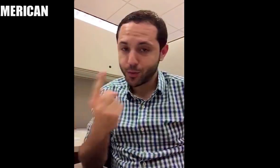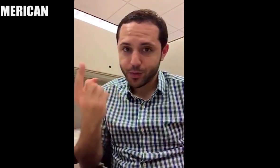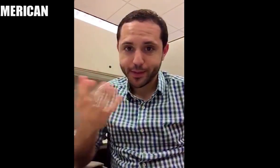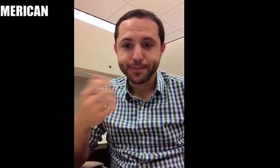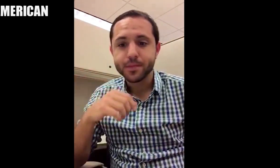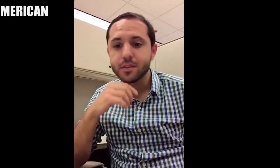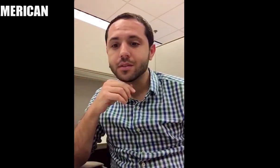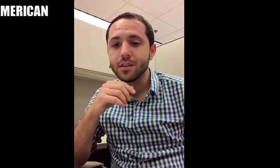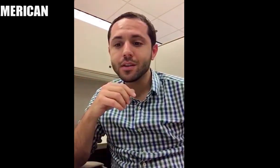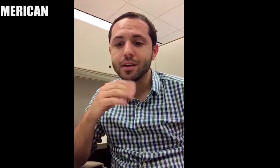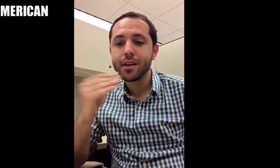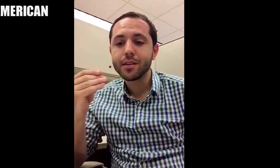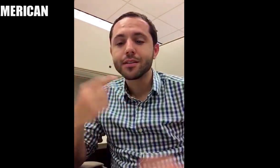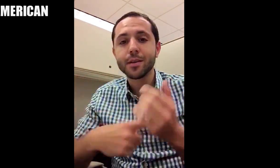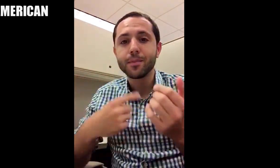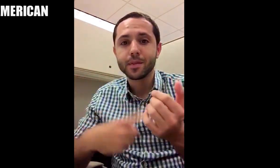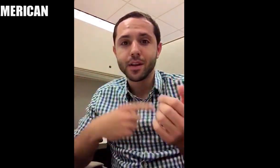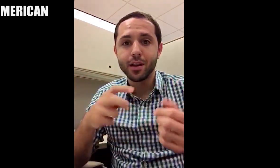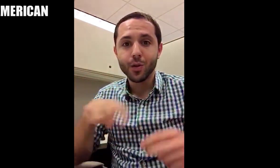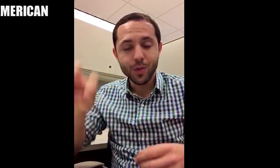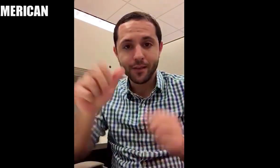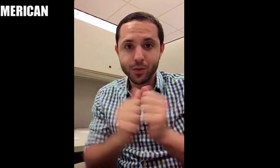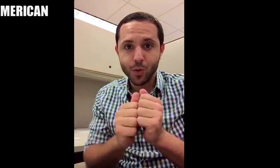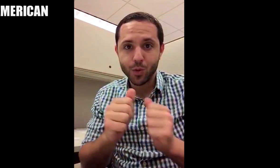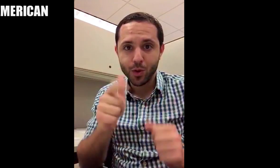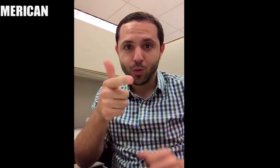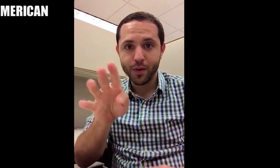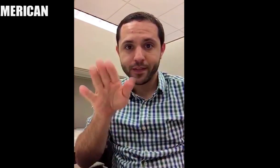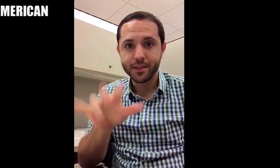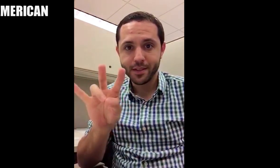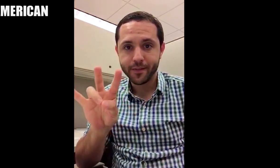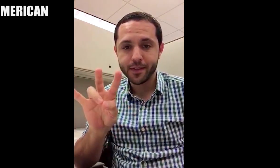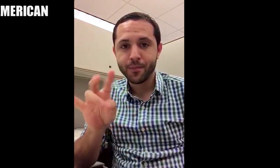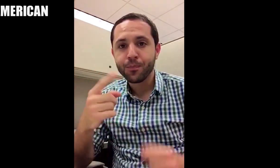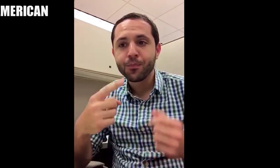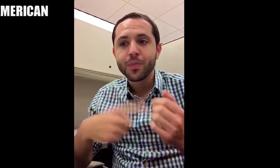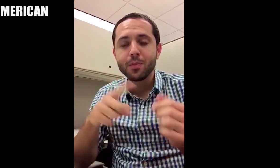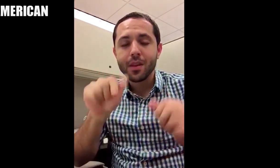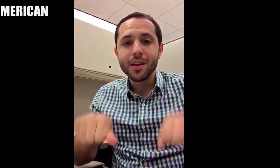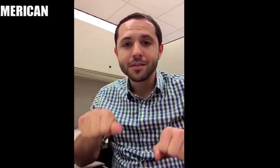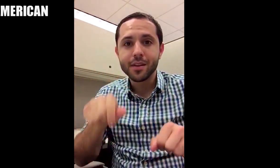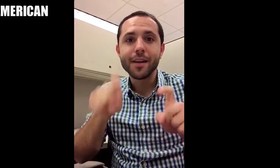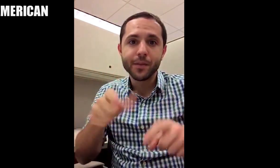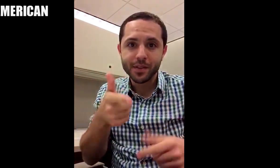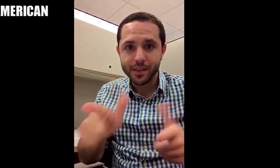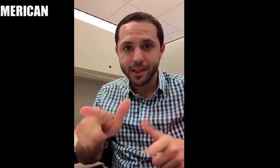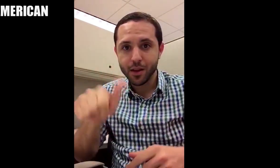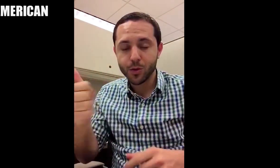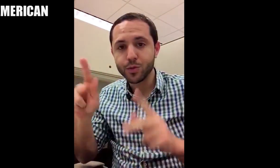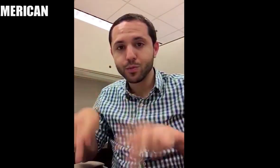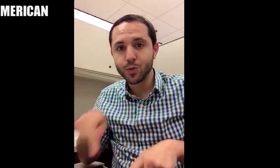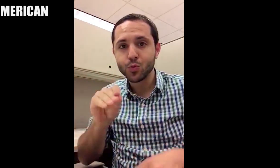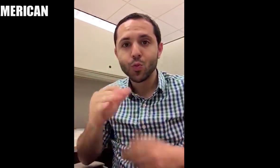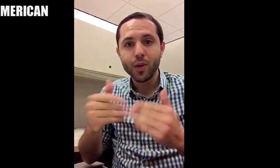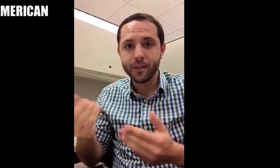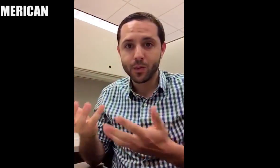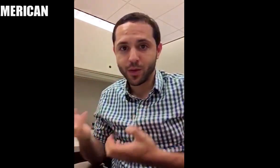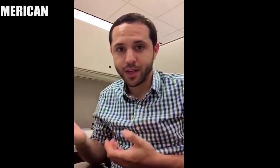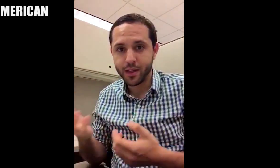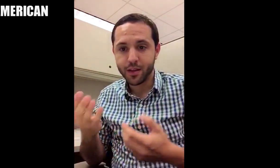Traveling and being together 24/7, sometimes let the other person do whatever they want.